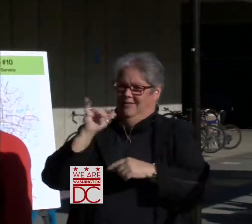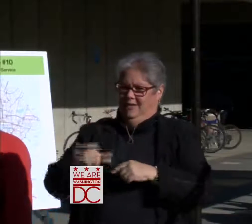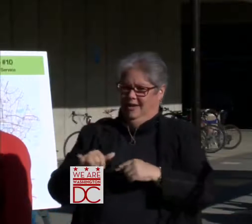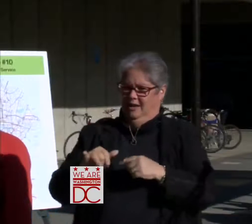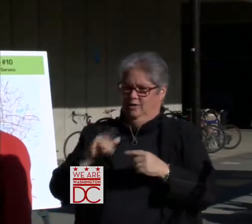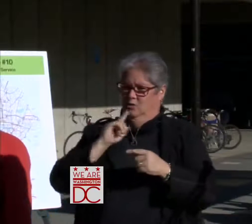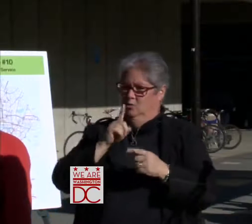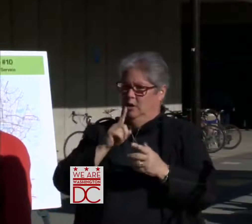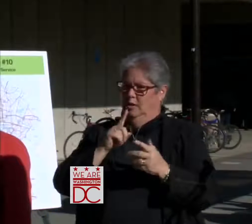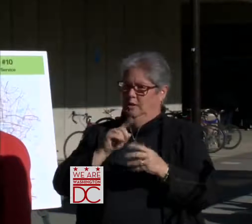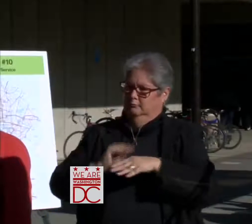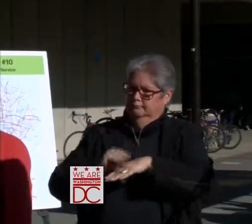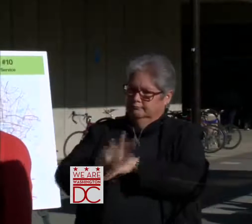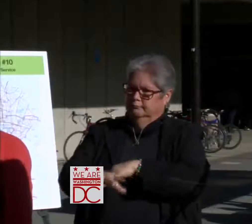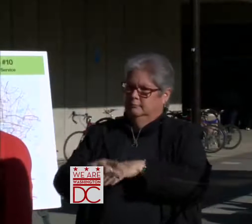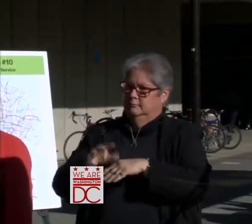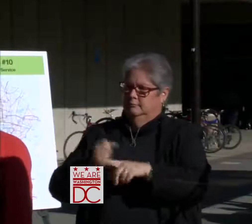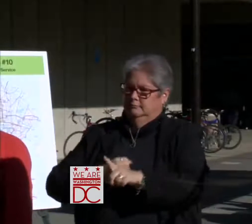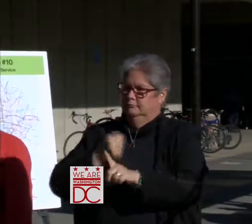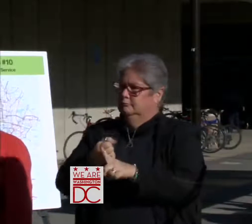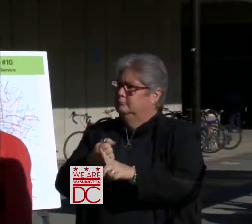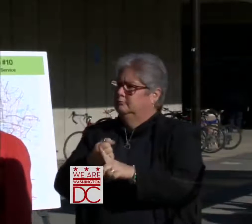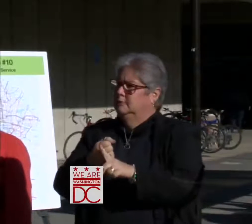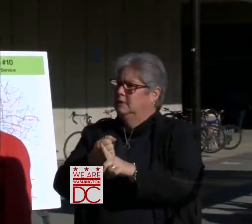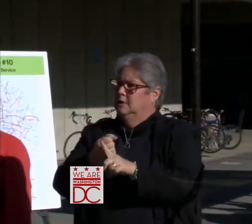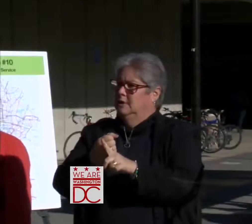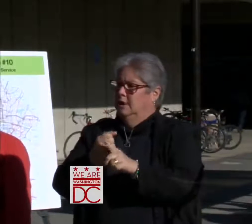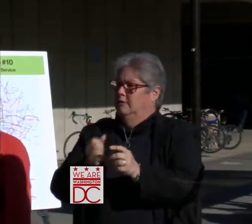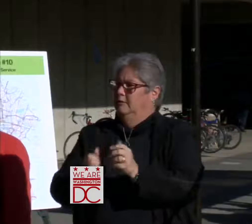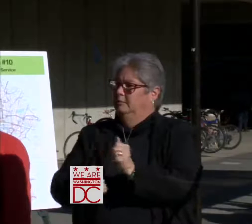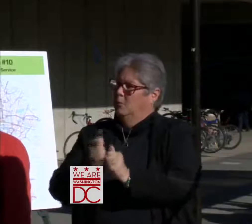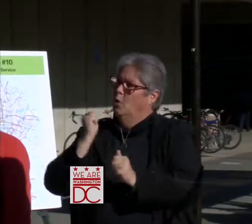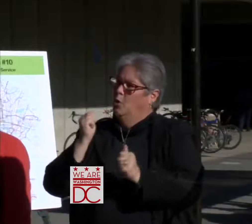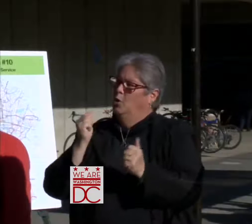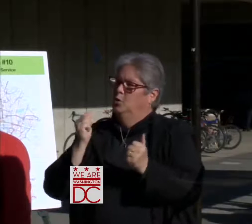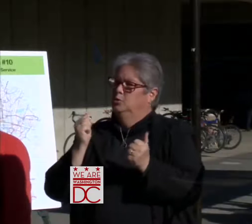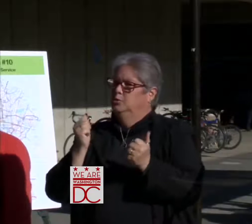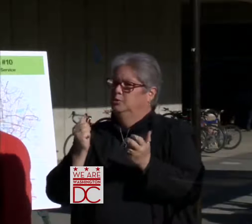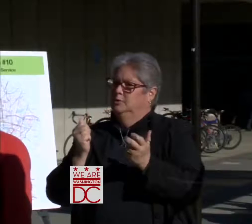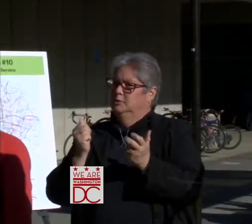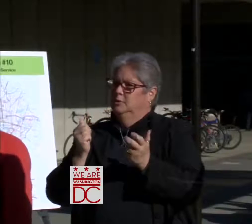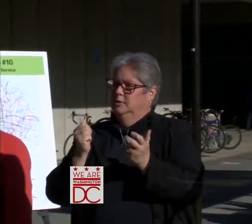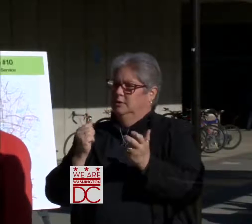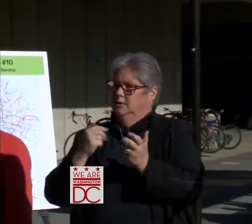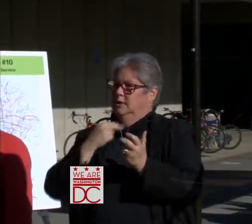THE ONES THAT CONTRIBUTE THE MOST CONGESTION TO OUR ROADWAY